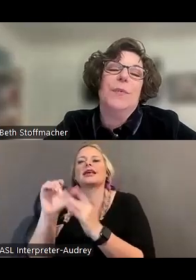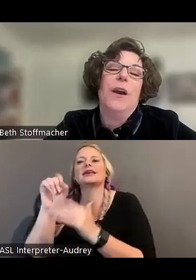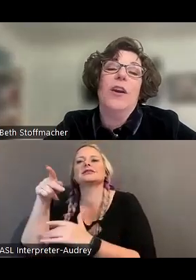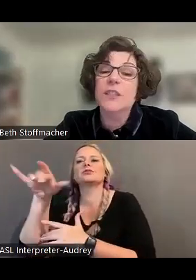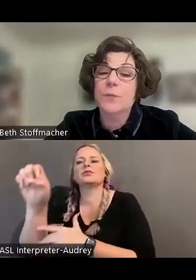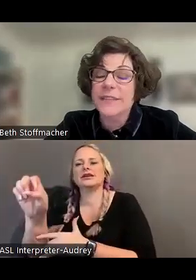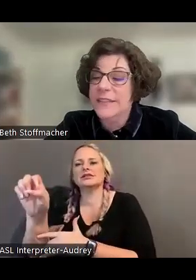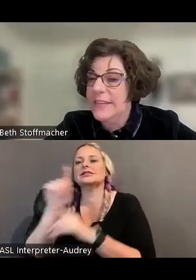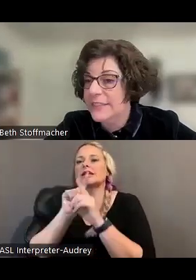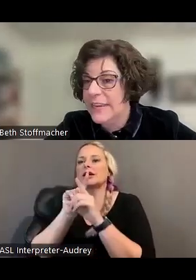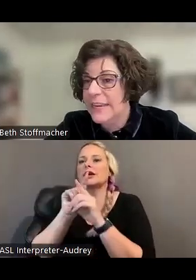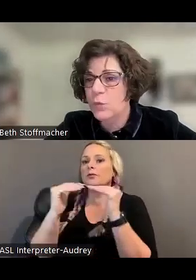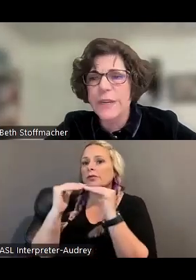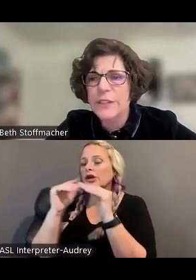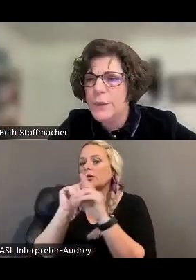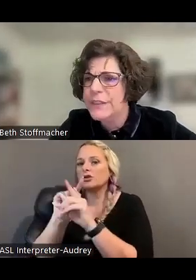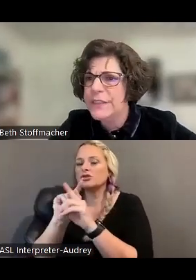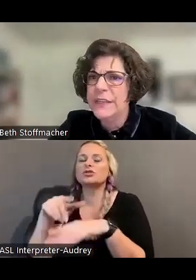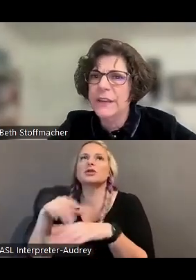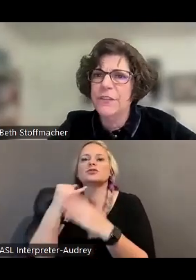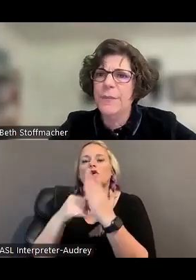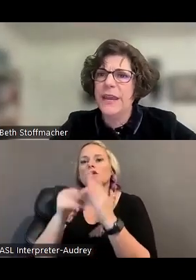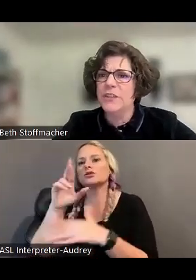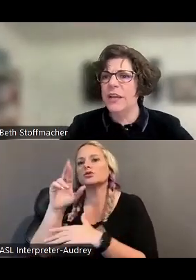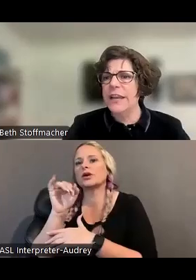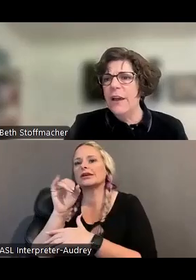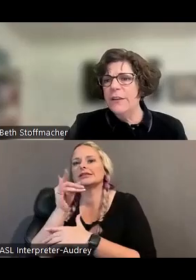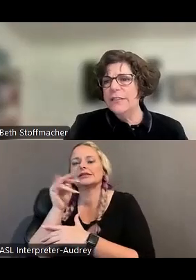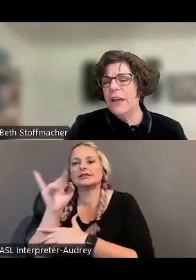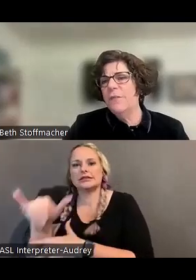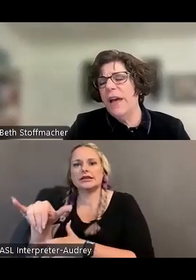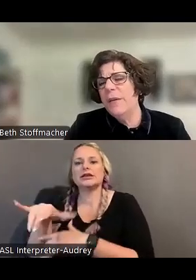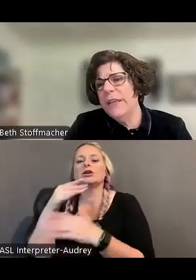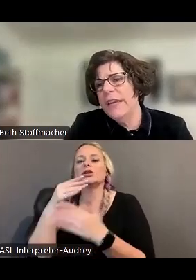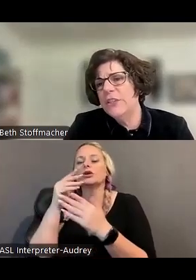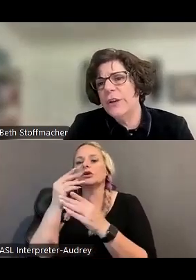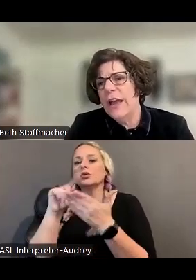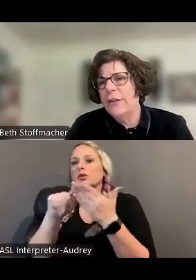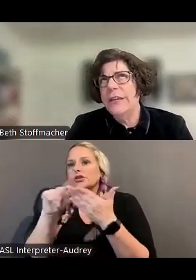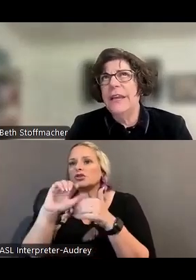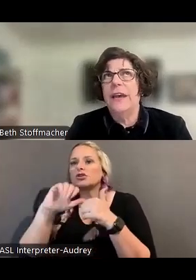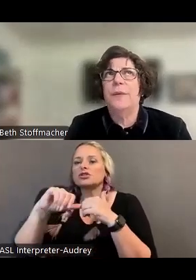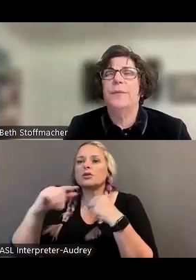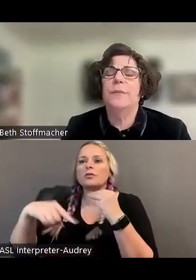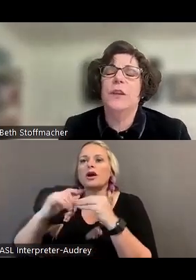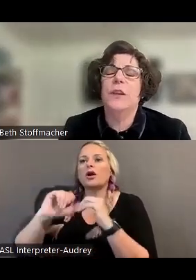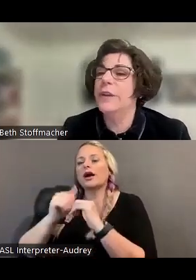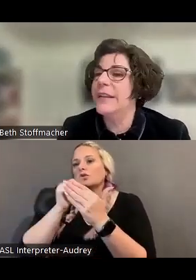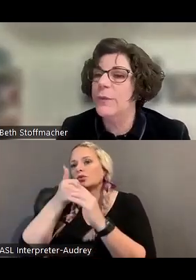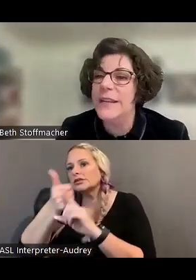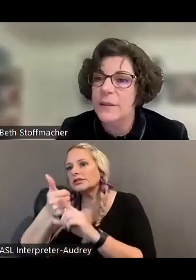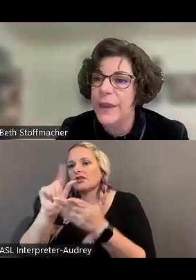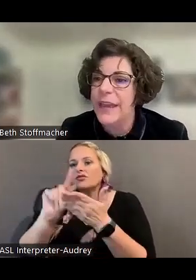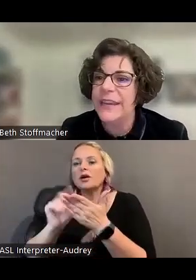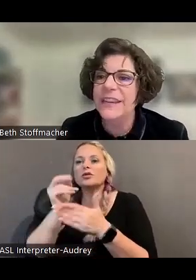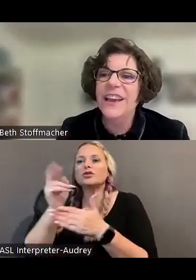artist residencies, resources and information on how to self-publish or how to create a resume,